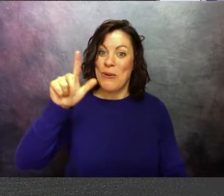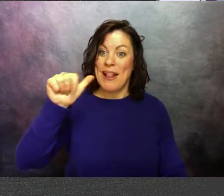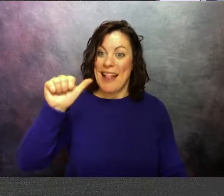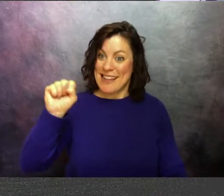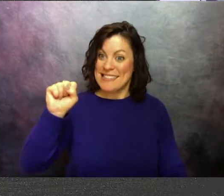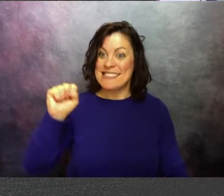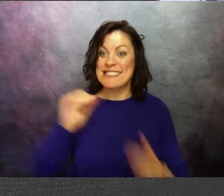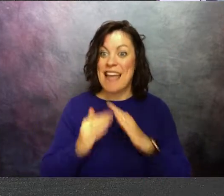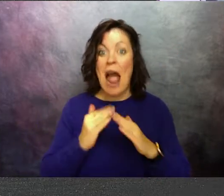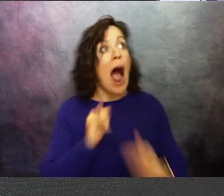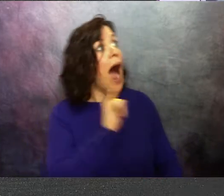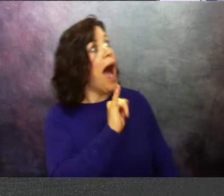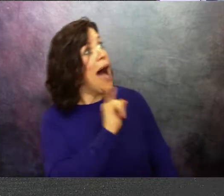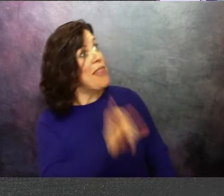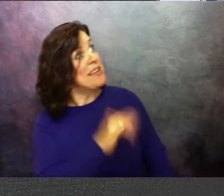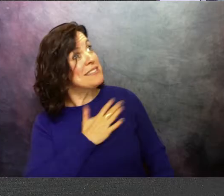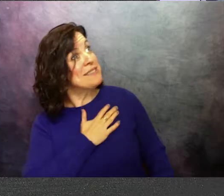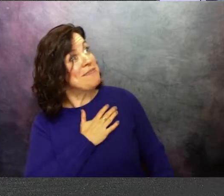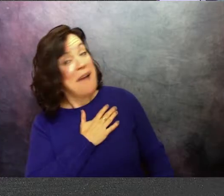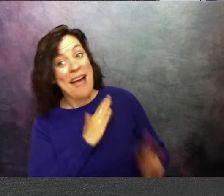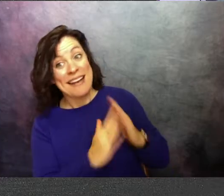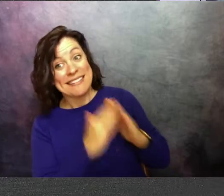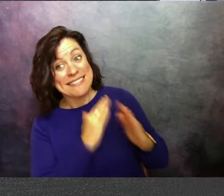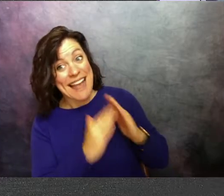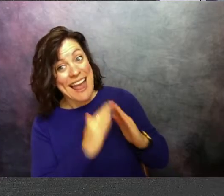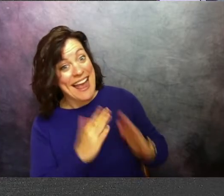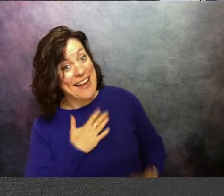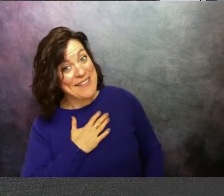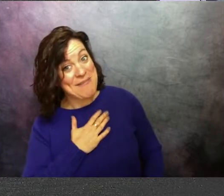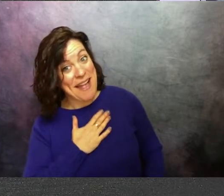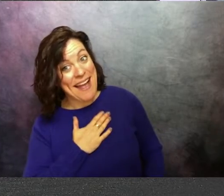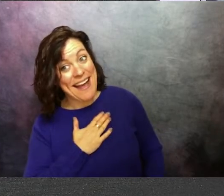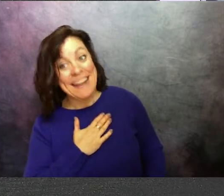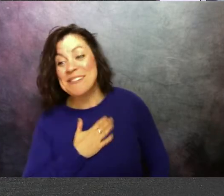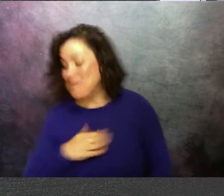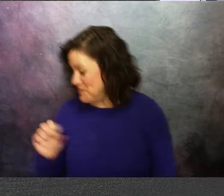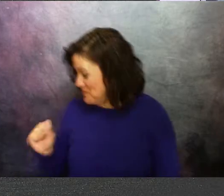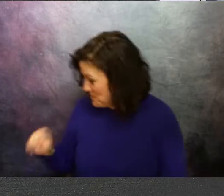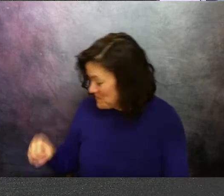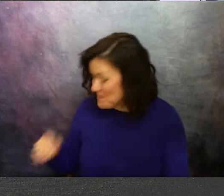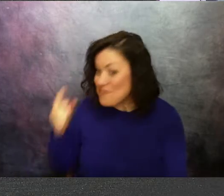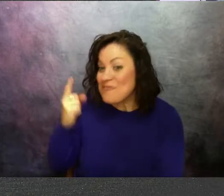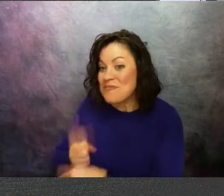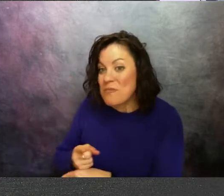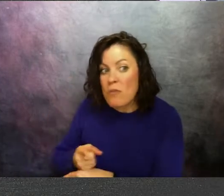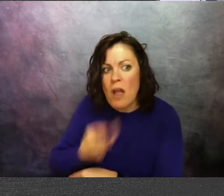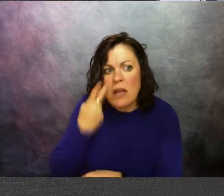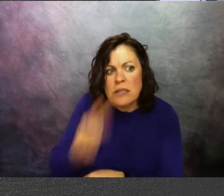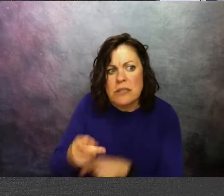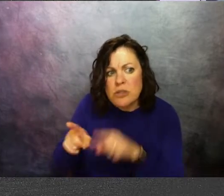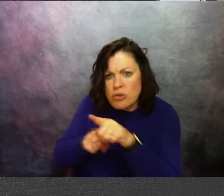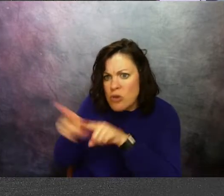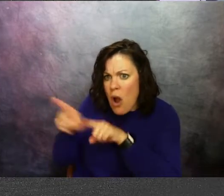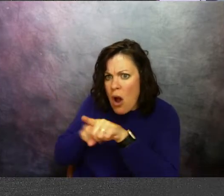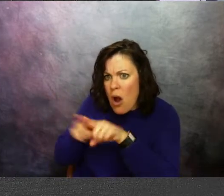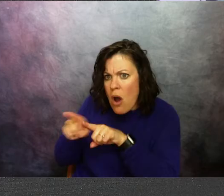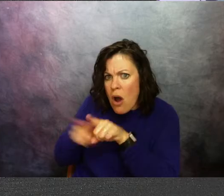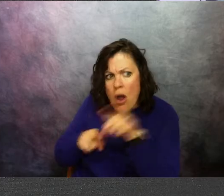Oh my town. It's my town. I see a star on there. Do you see it?